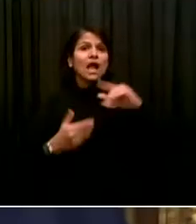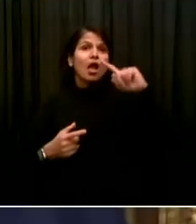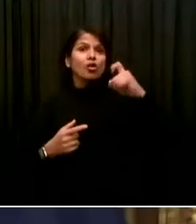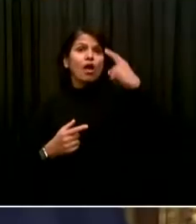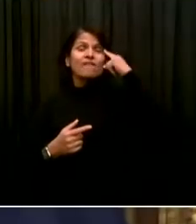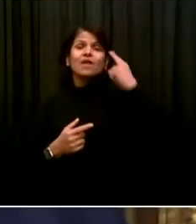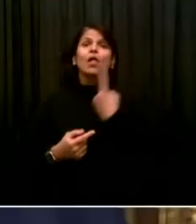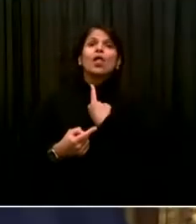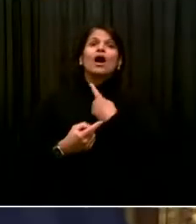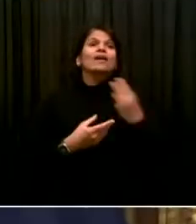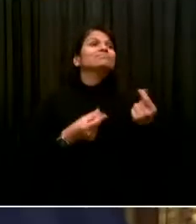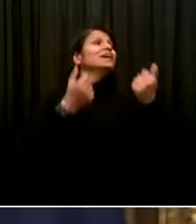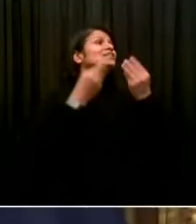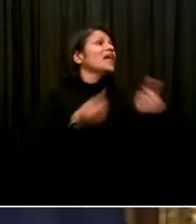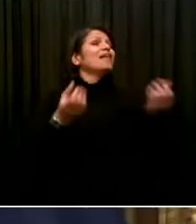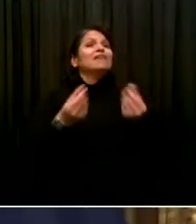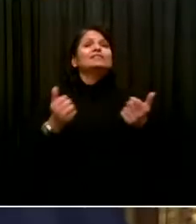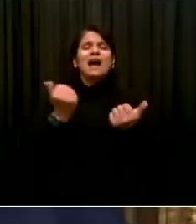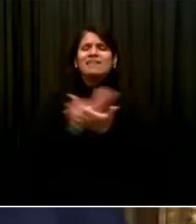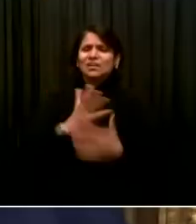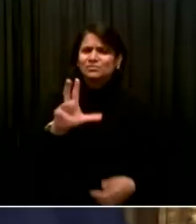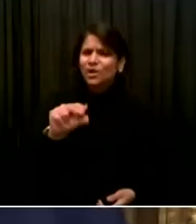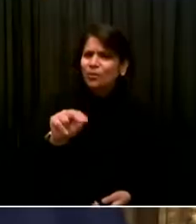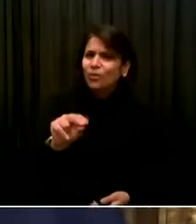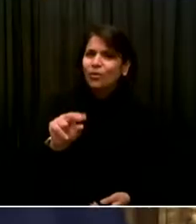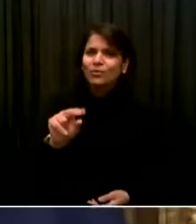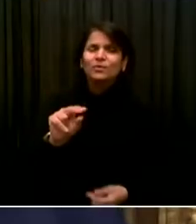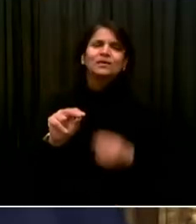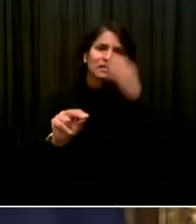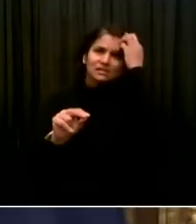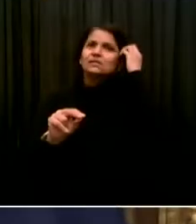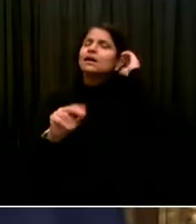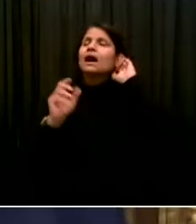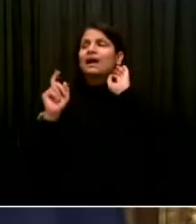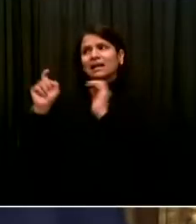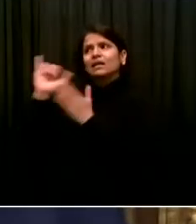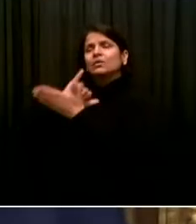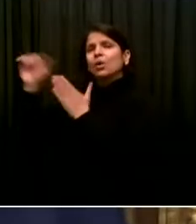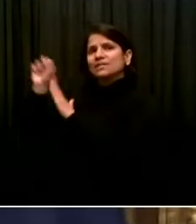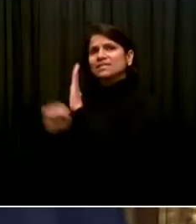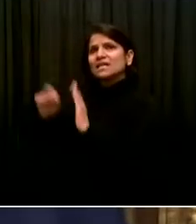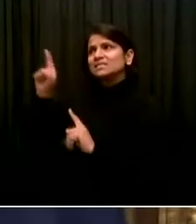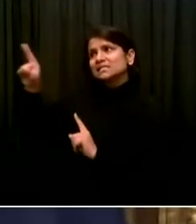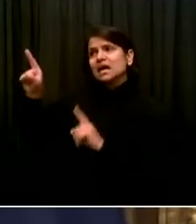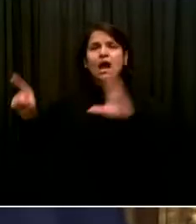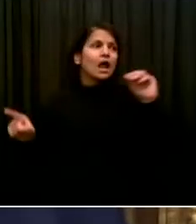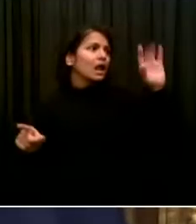A CRITICAL DIFFERENCE BUT CITY GOVERNMENT ALONE CANNOT SOLVTE HE CRISIS. WE WILL NEED